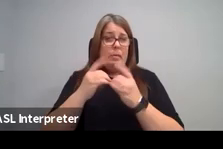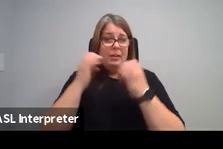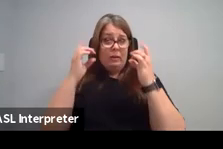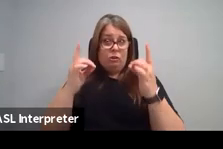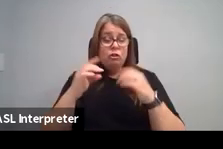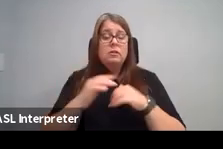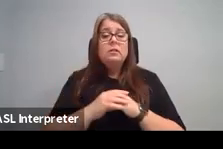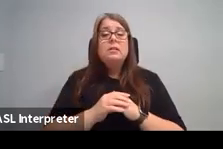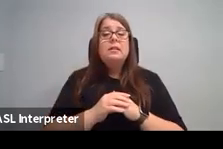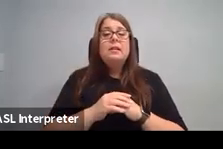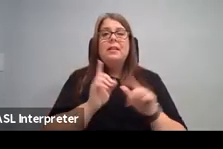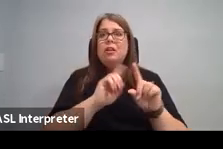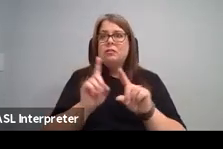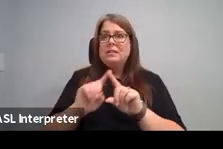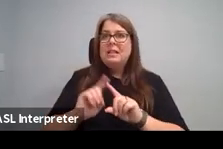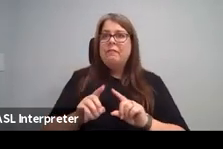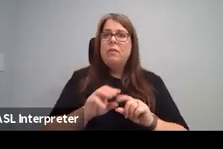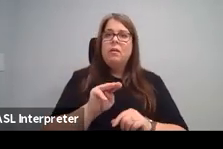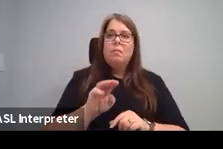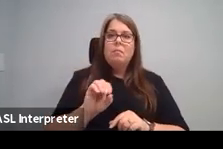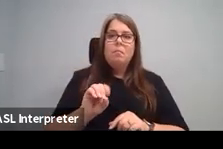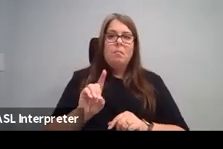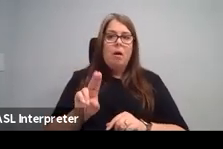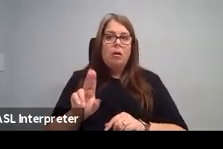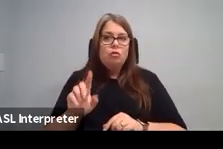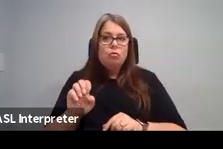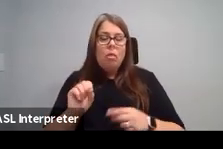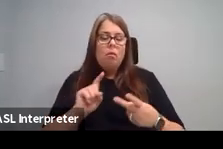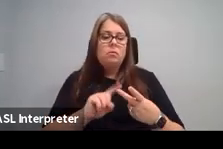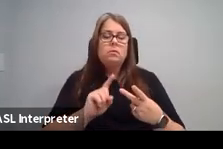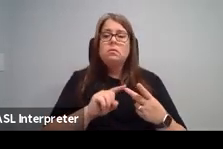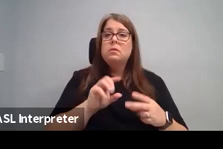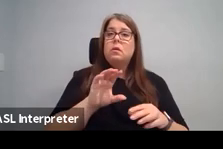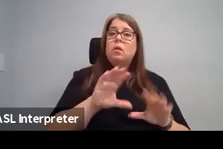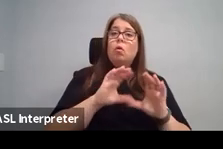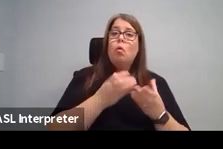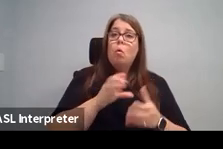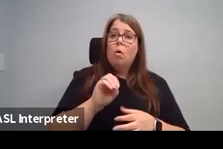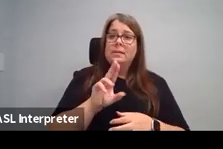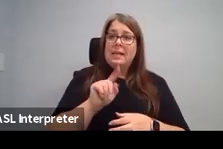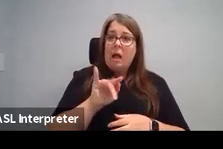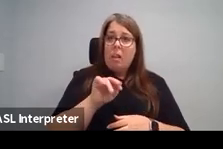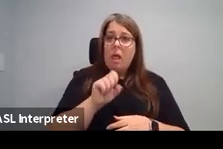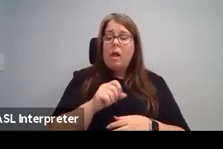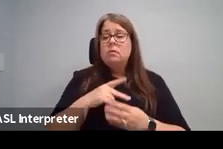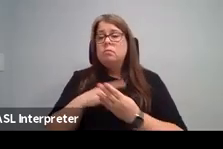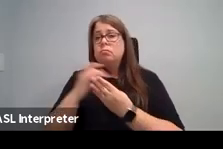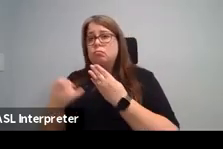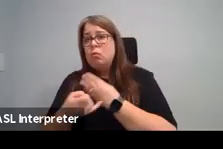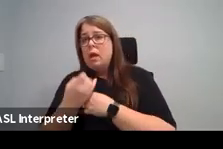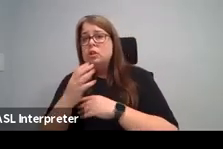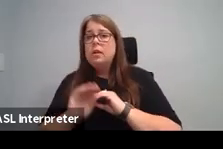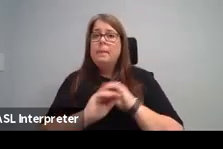Allison Frenzel : There's modules there's course outlines there's projects. There's integrated there's pure CTE pathway. They're all labeled